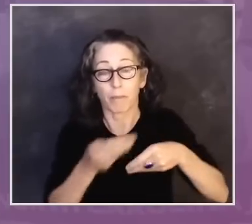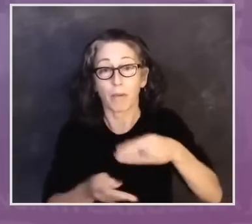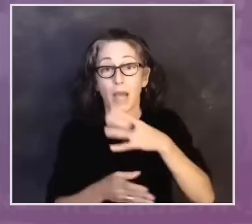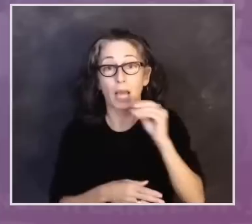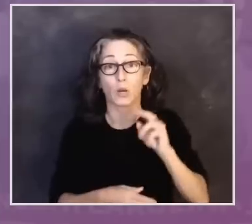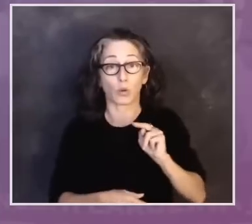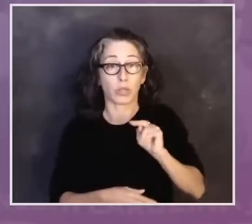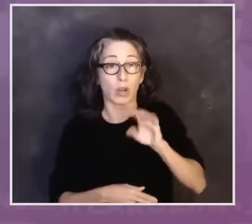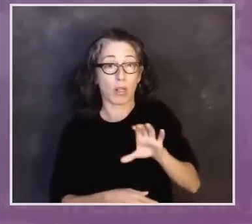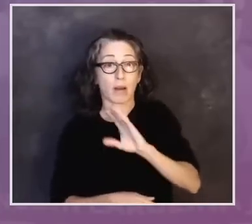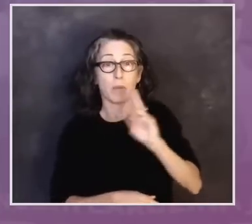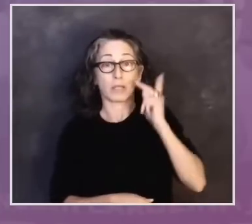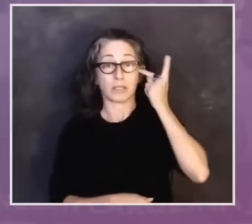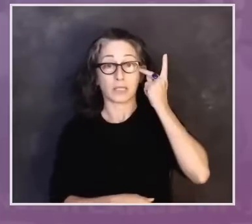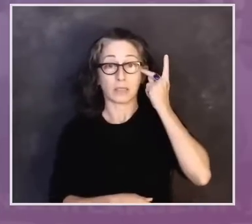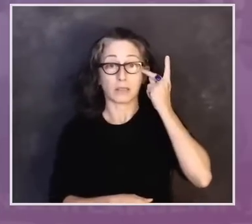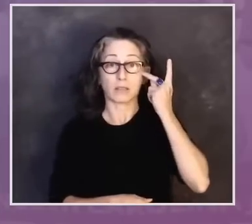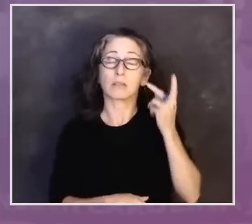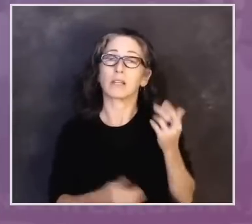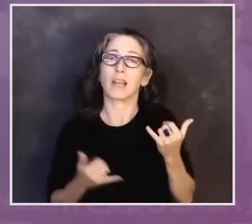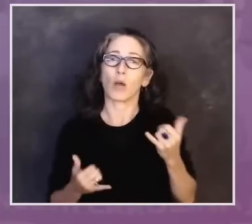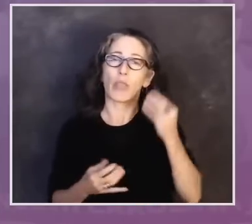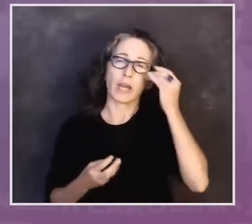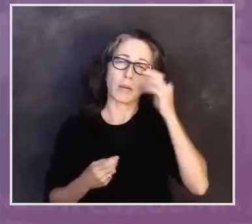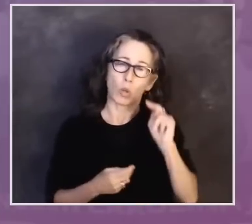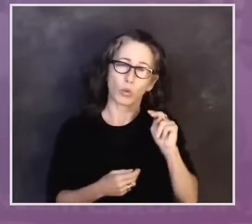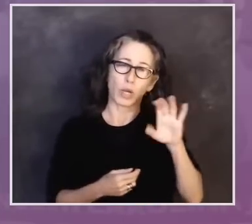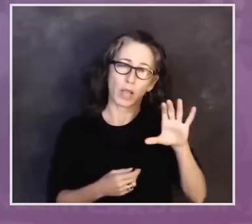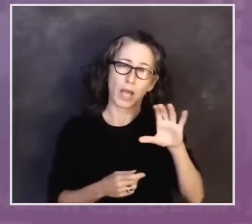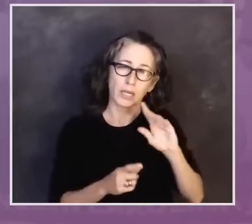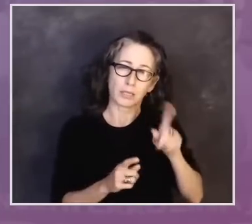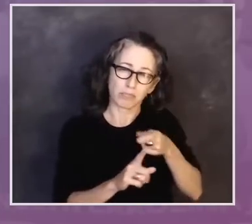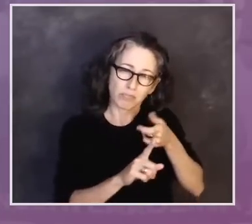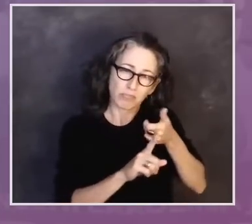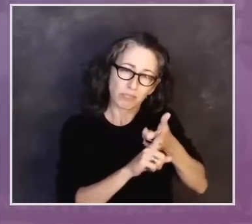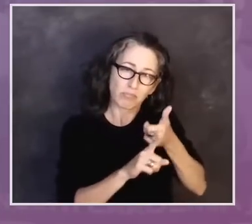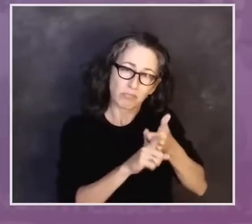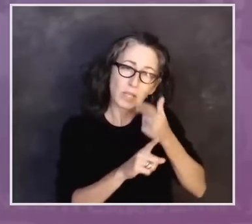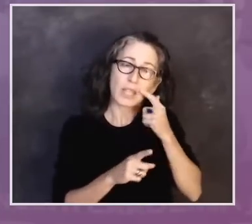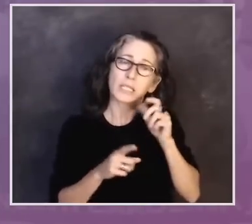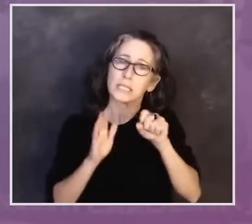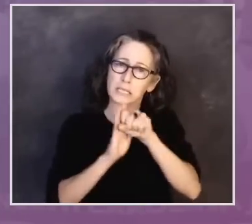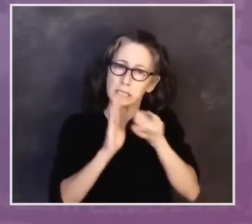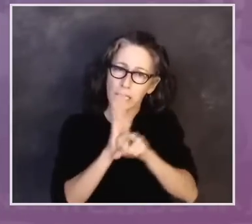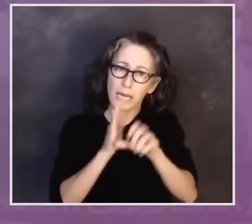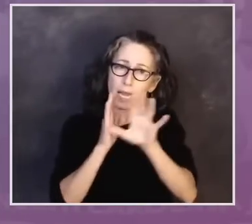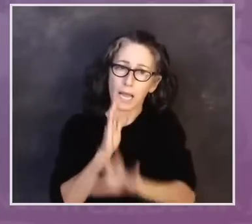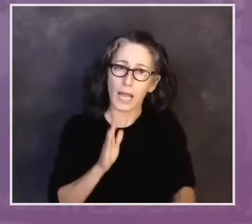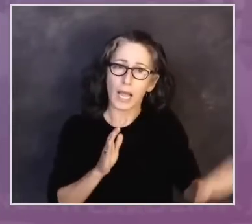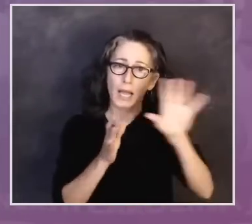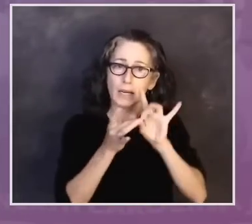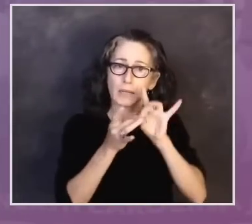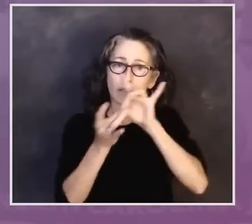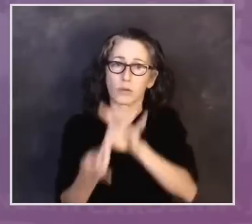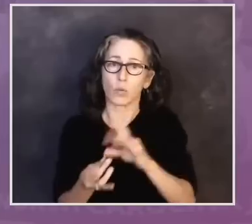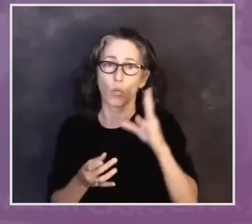ONE OF THE PEOPLE THAT I THINK OF THAT HAS BEEN CONSEQUENCETIAL IN NORTH CAROLINA POLITICS, TAKING THE